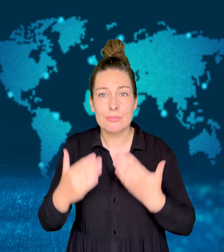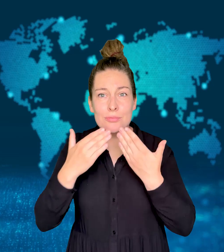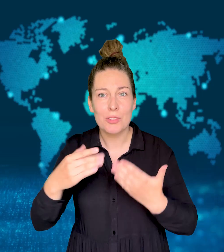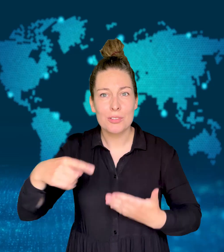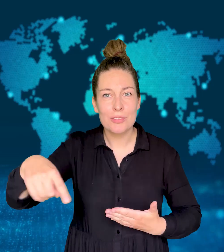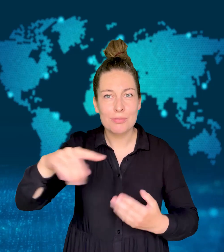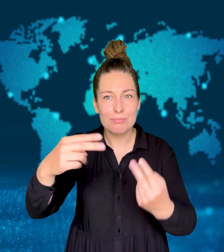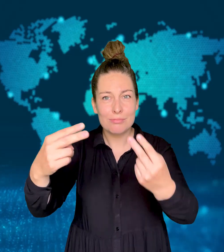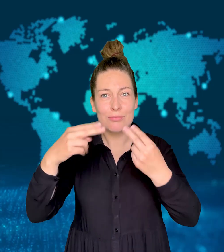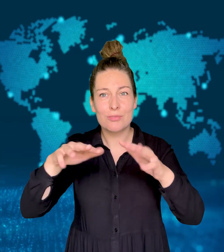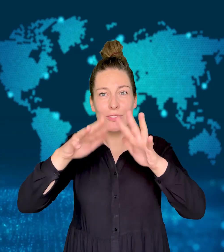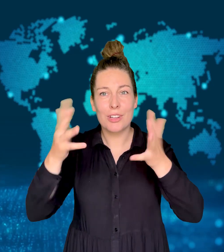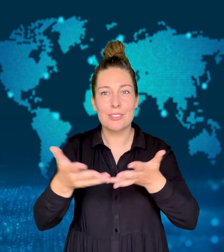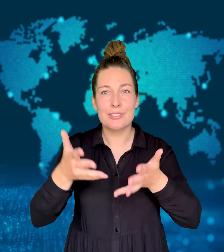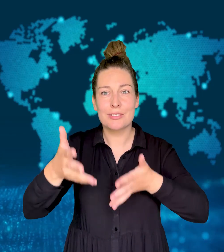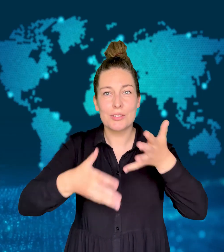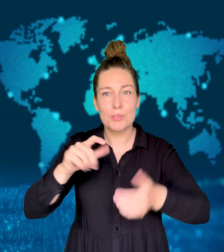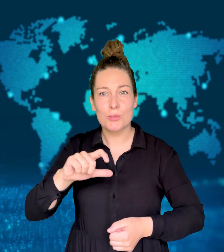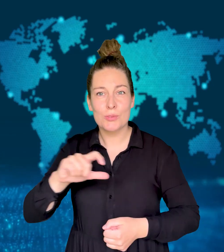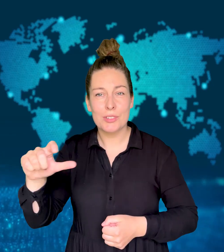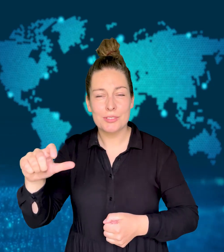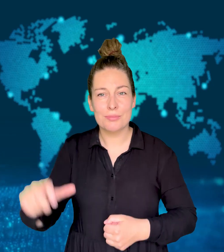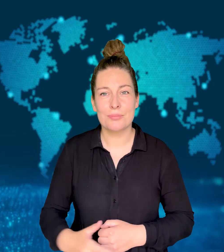Thank you for watching WorldSign Week.